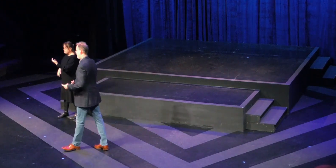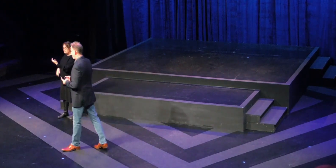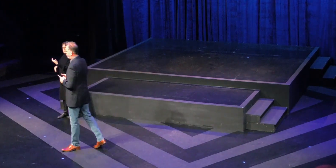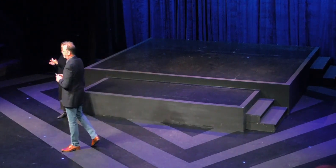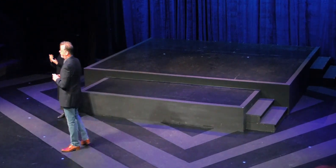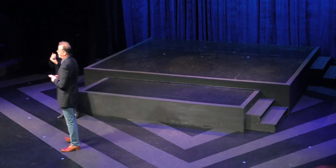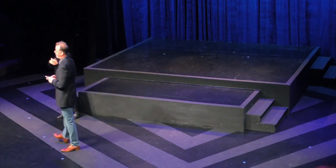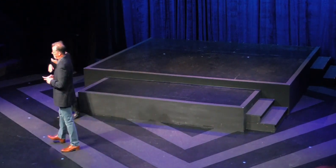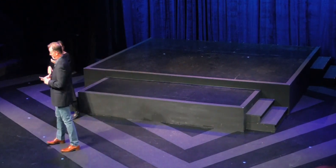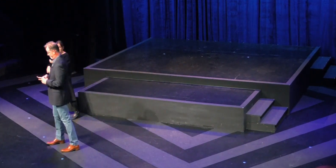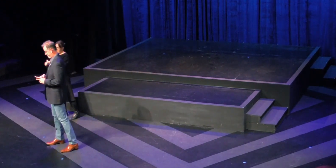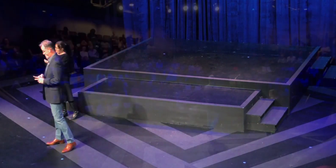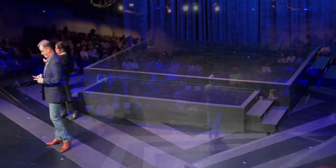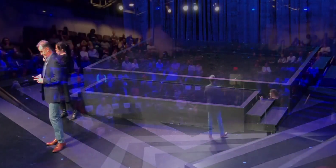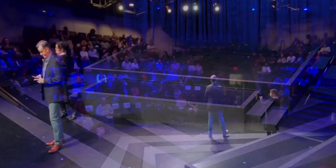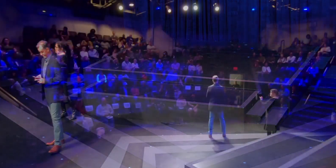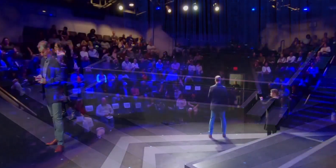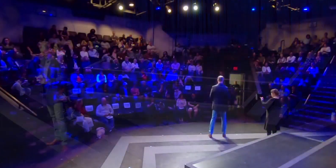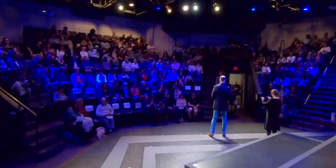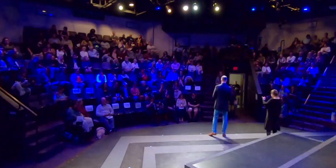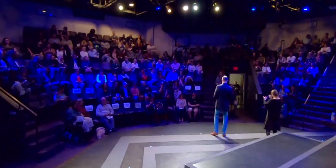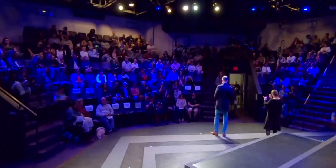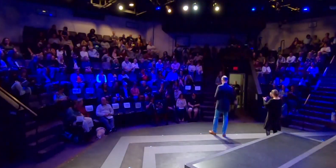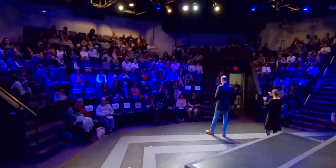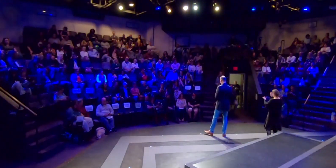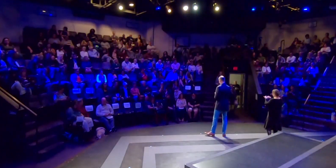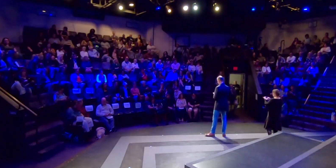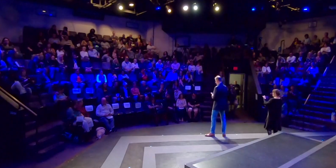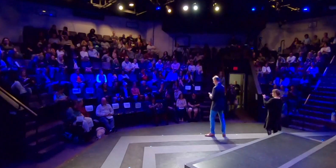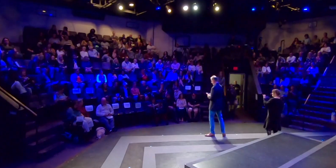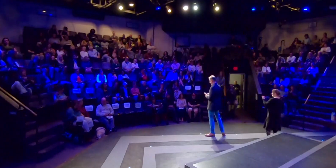You're gonna turn it on. And when you turn it on,